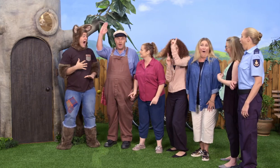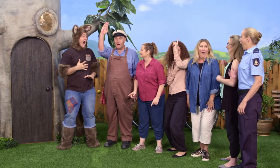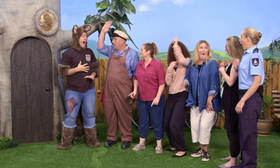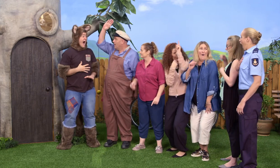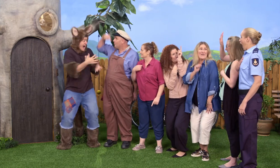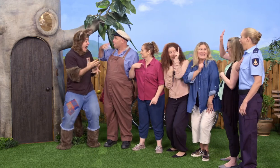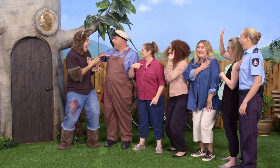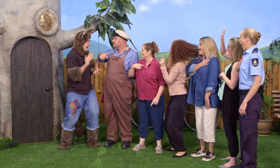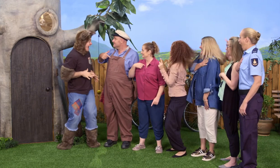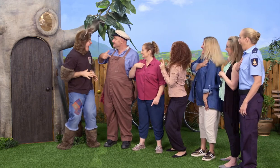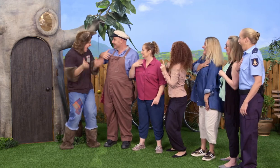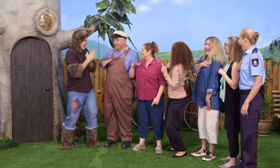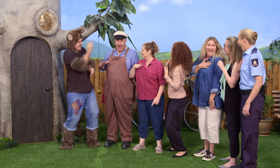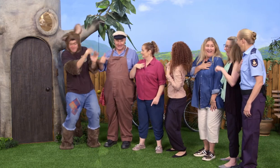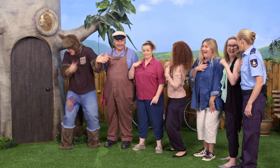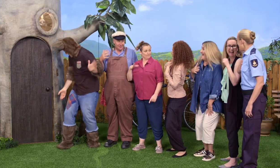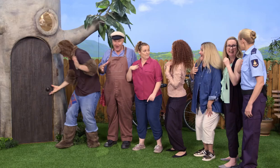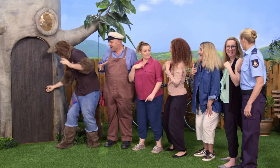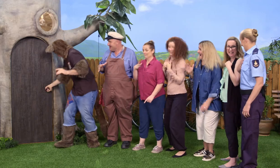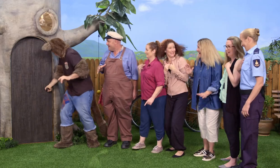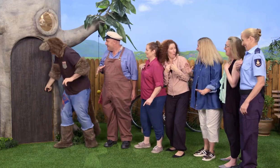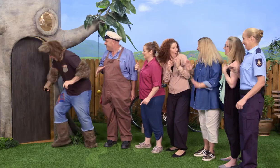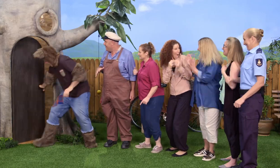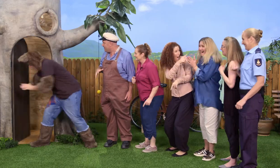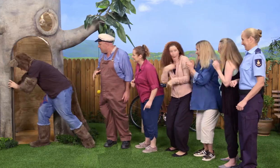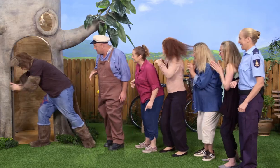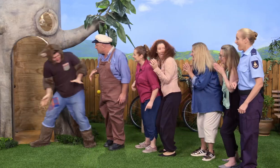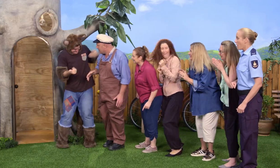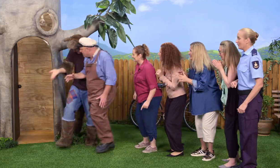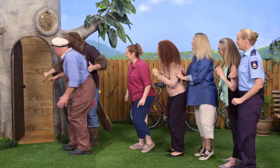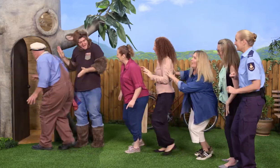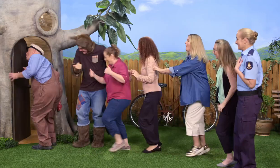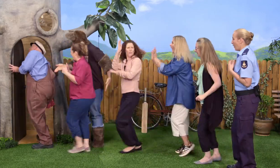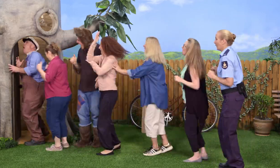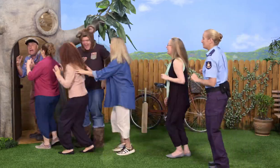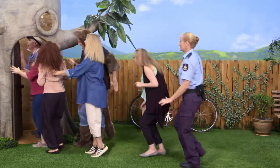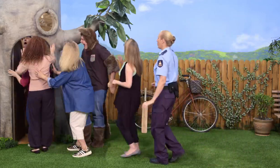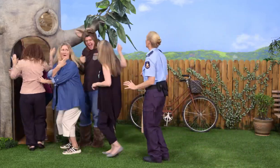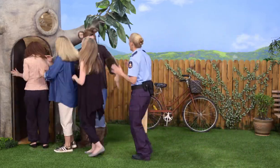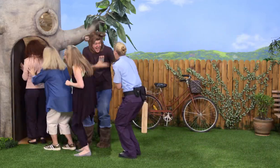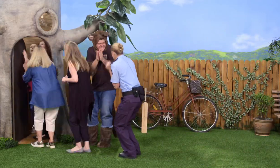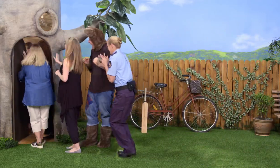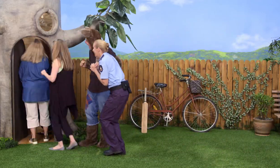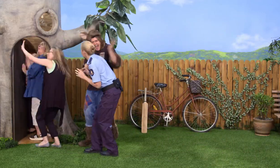Yes! Me, me. Yes, please! You want to? OK, come on! In you go, in you go, in you go, in you go!